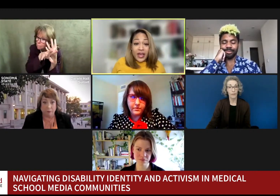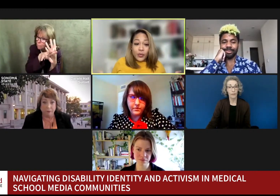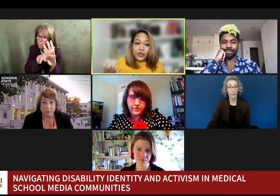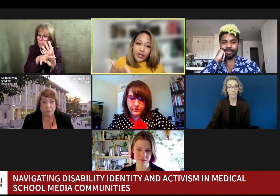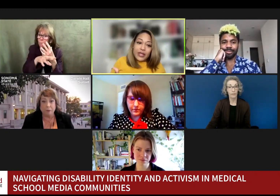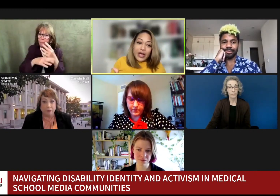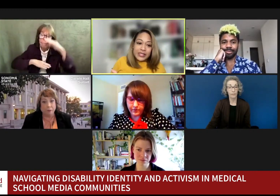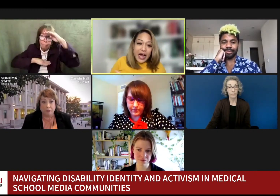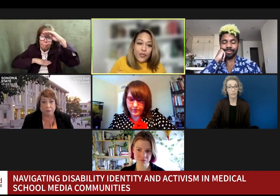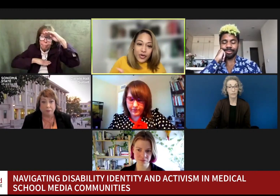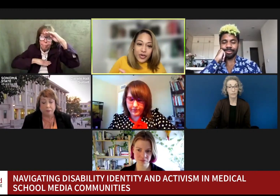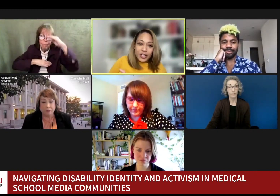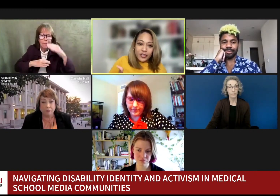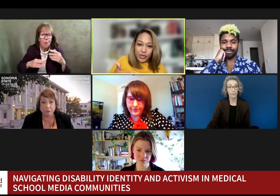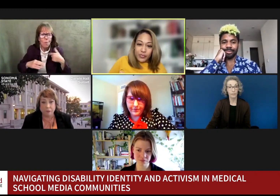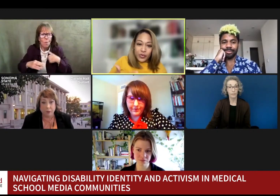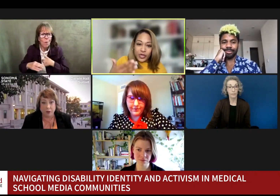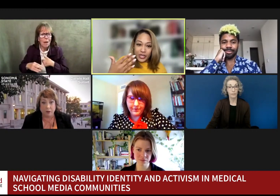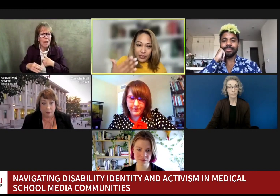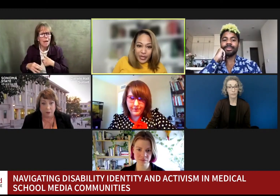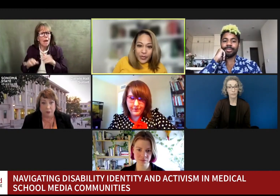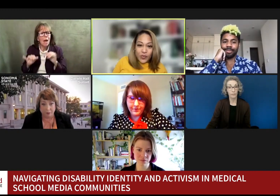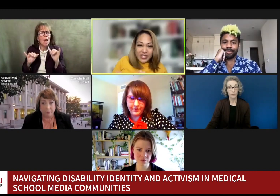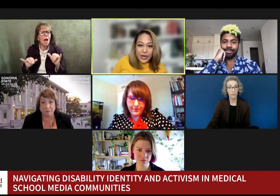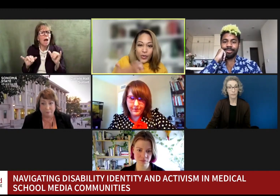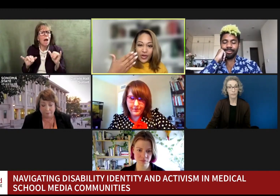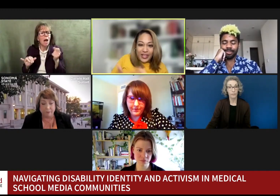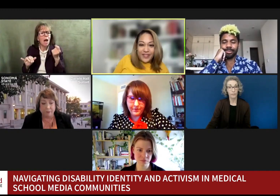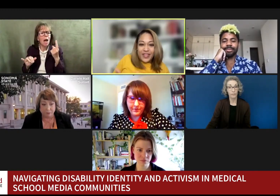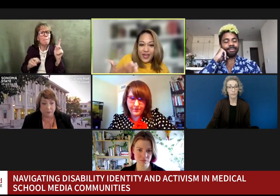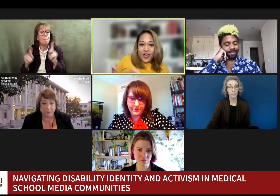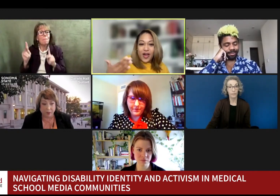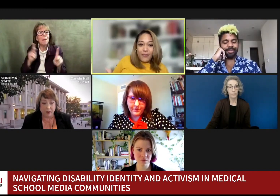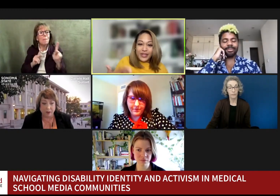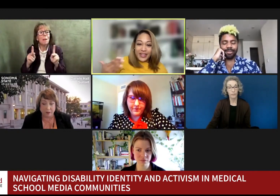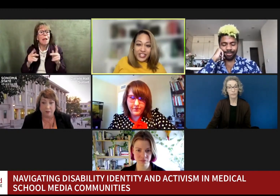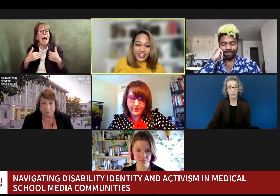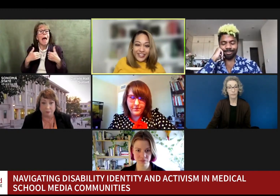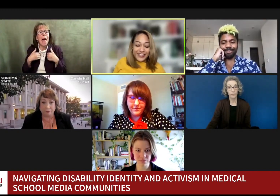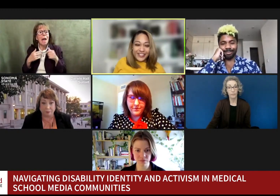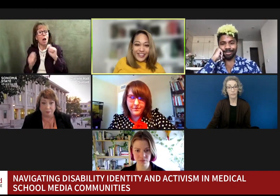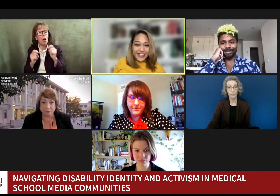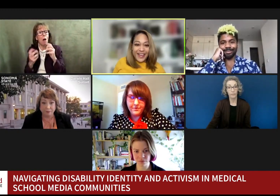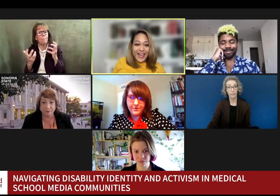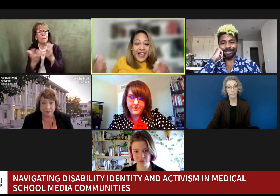And we realized how productive people could be once they were given their accommodations.